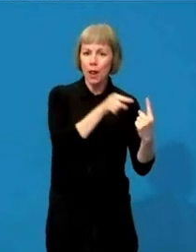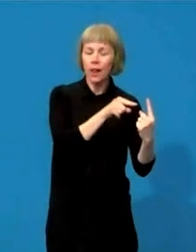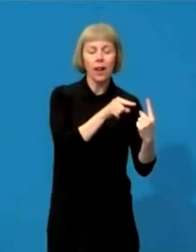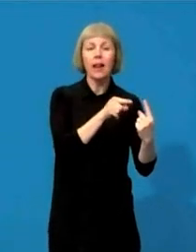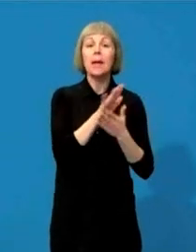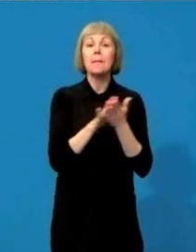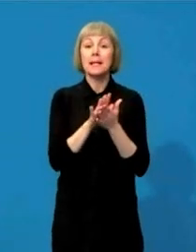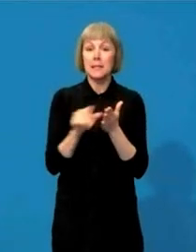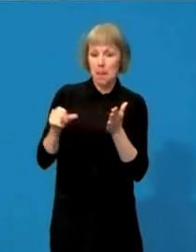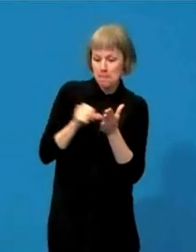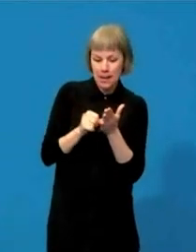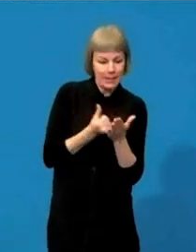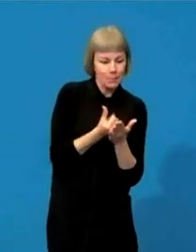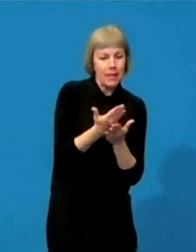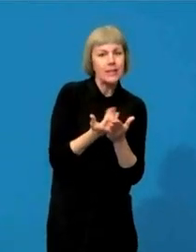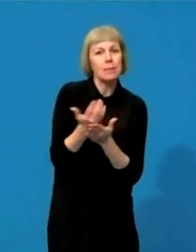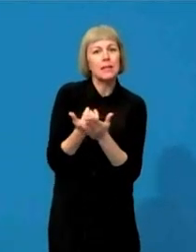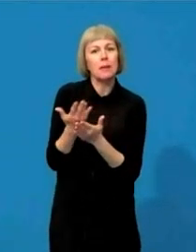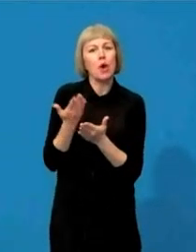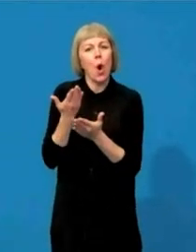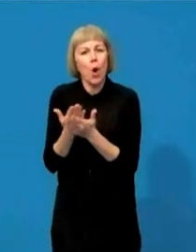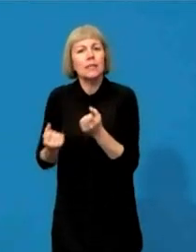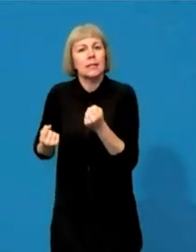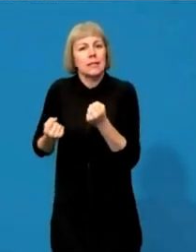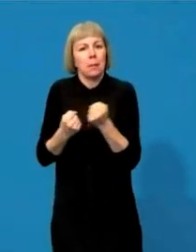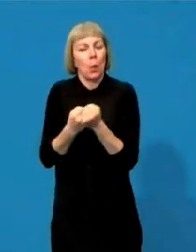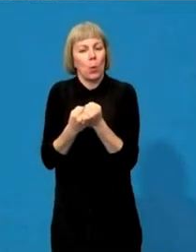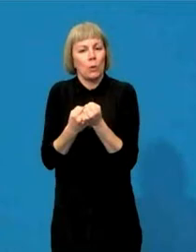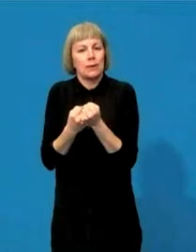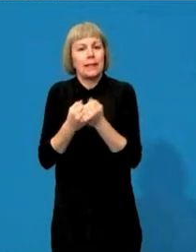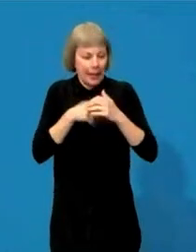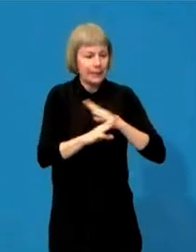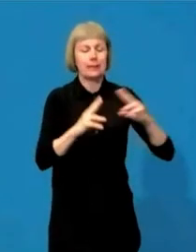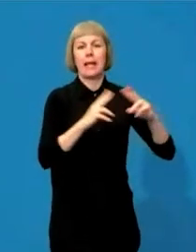issue. There is a bundle of these kids with these problems. So, how do we help the school engage better?